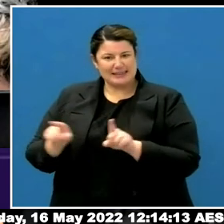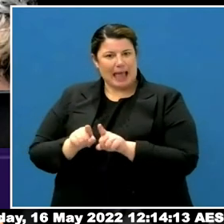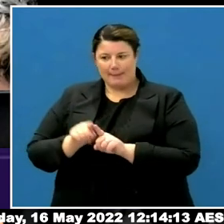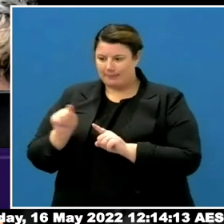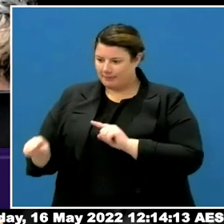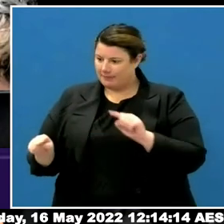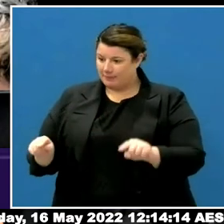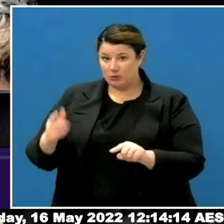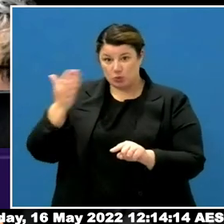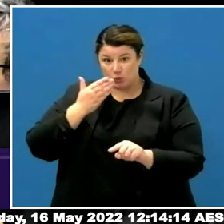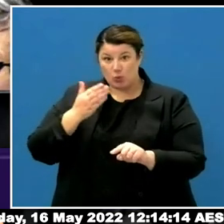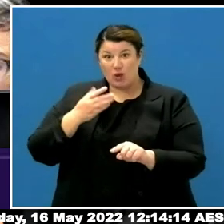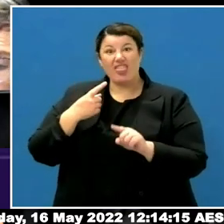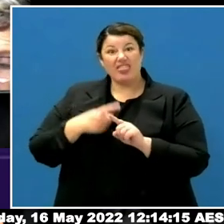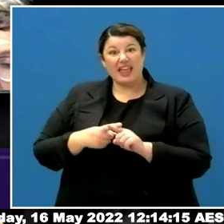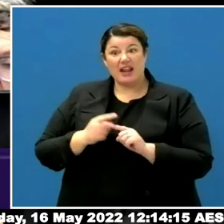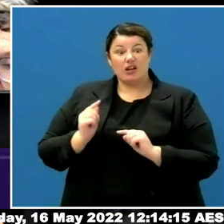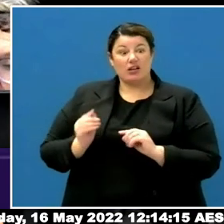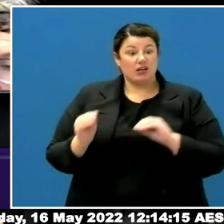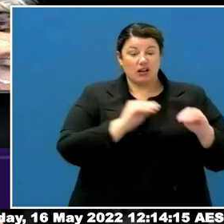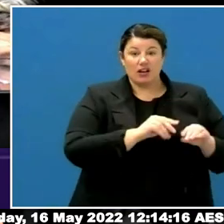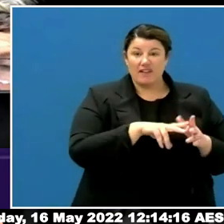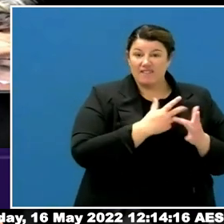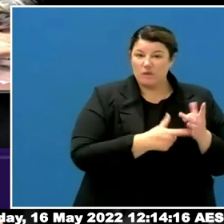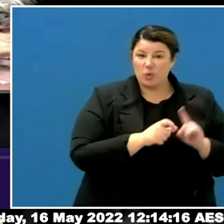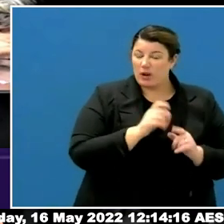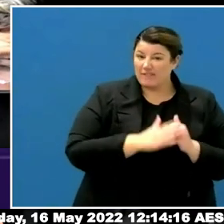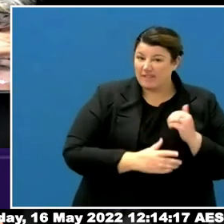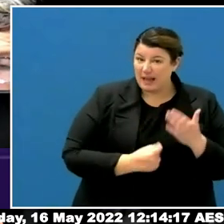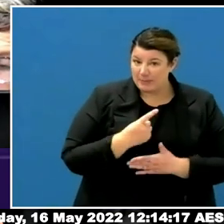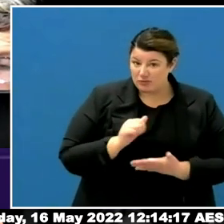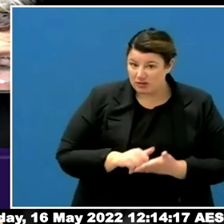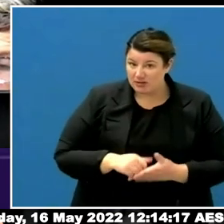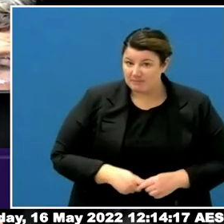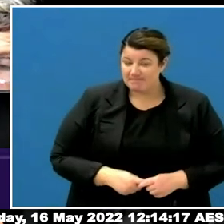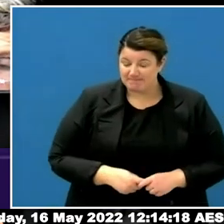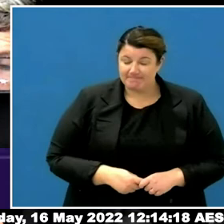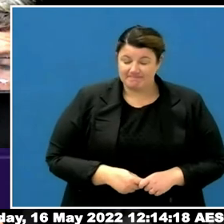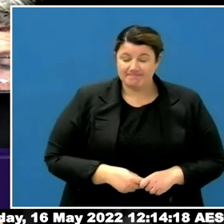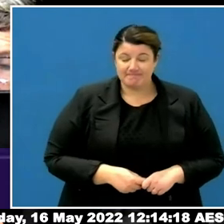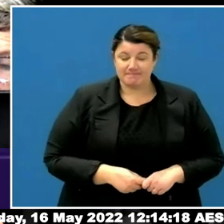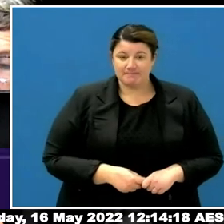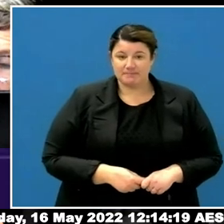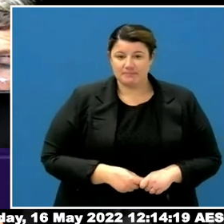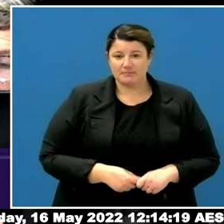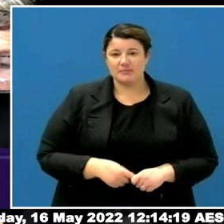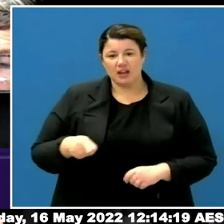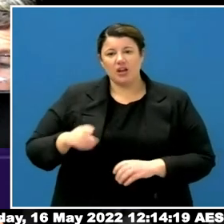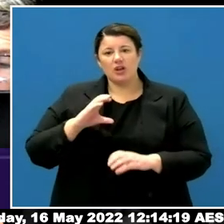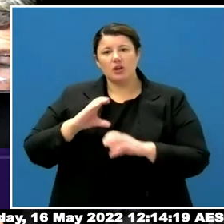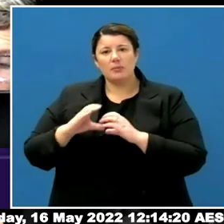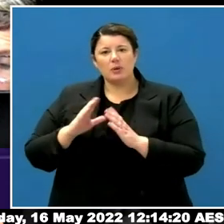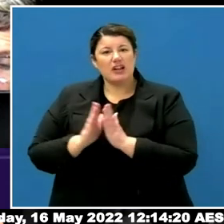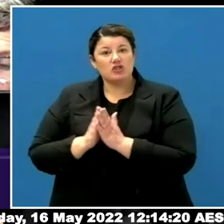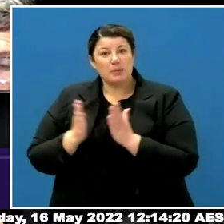You also say: "Additionally more communication is key. His communication book can go days and weeks without any communication."